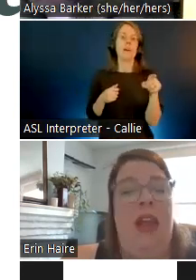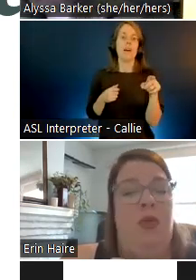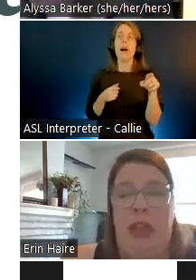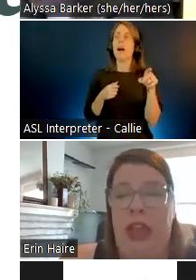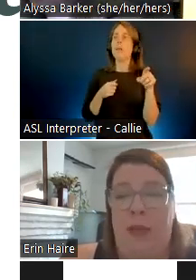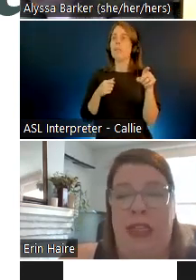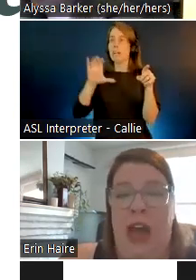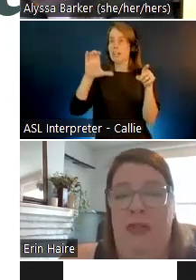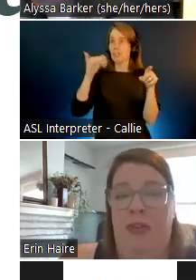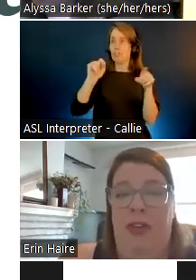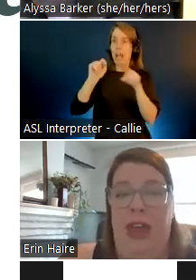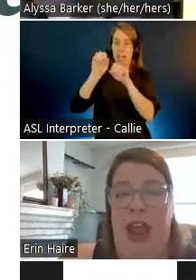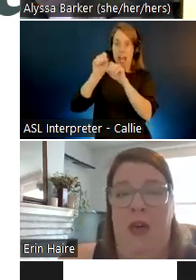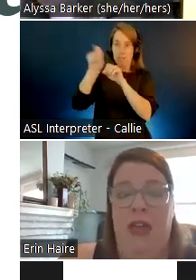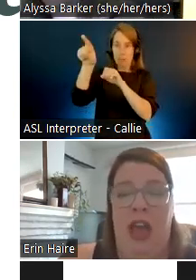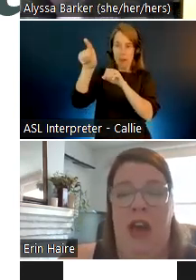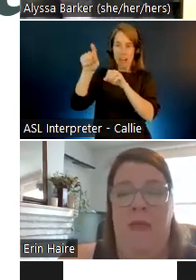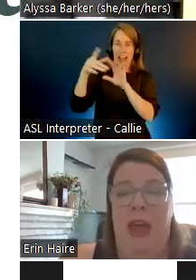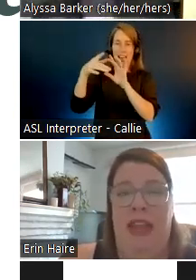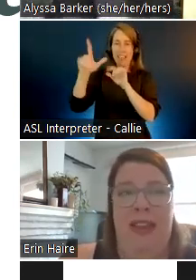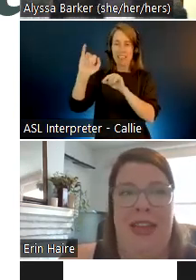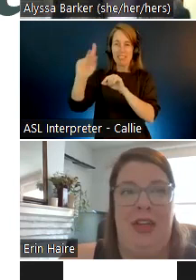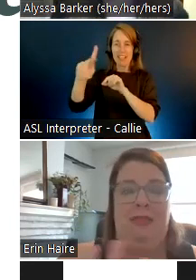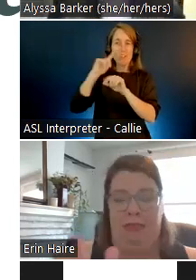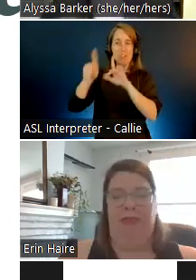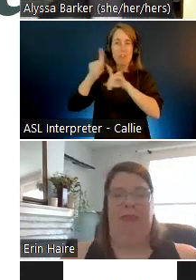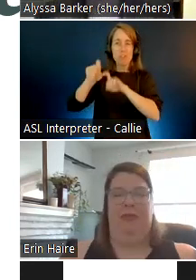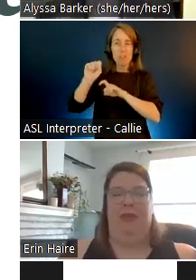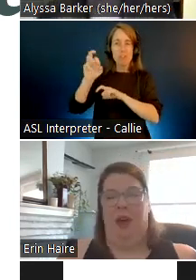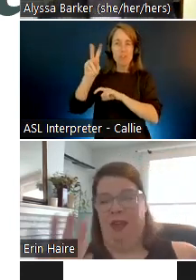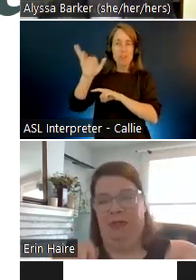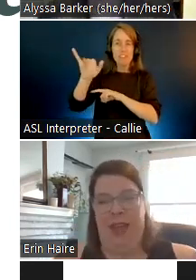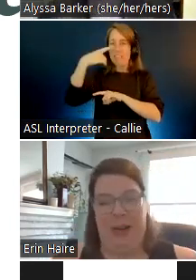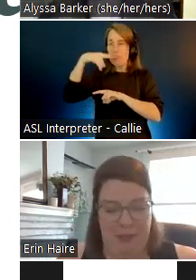it really helps us out if you'll fill that out at the end of the session go ahead take it away